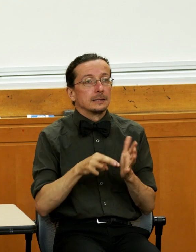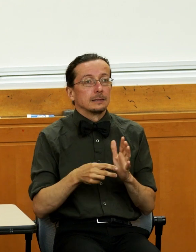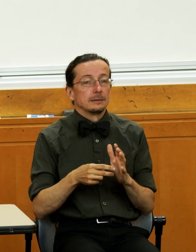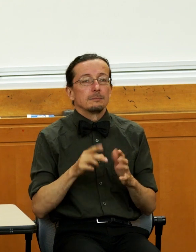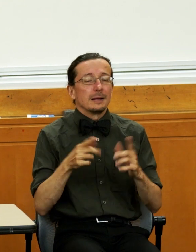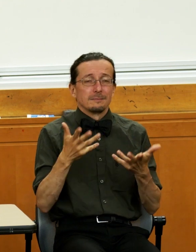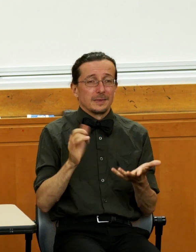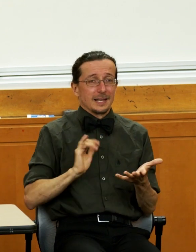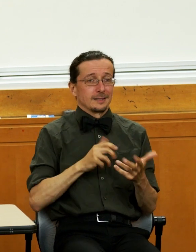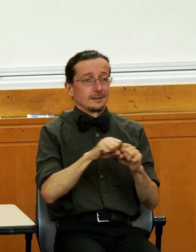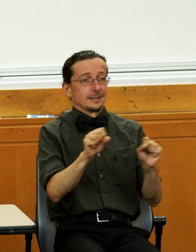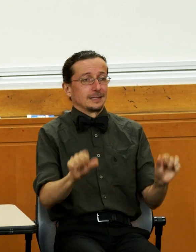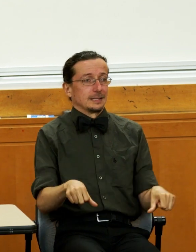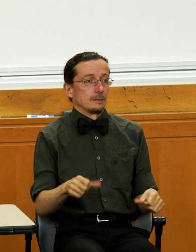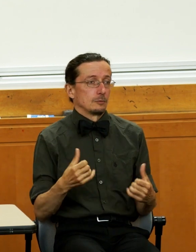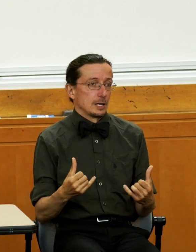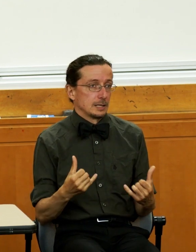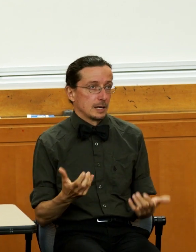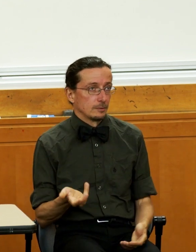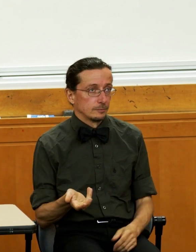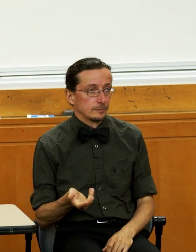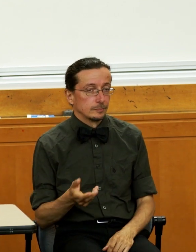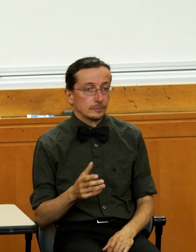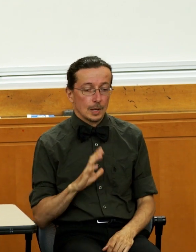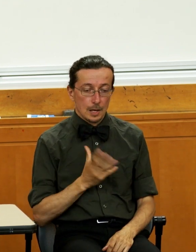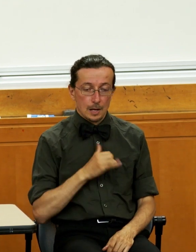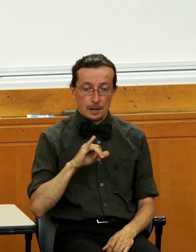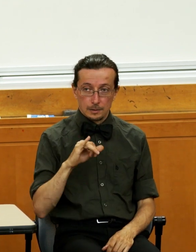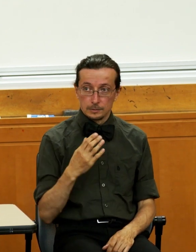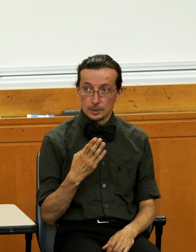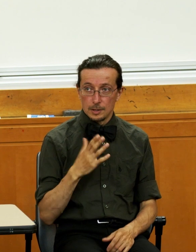that we have right now, right? So, it's our job to understand that about these systems and to